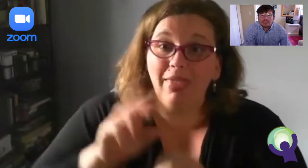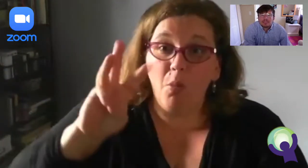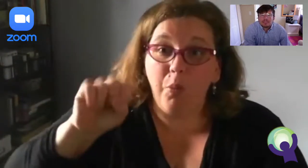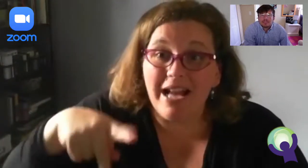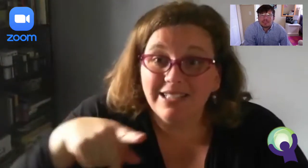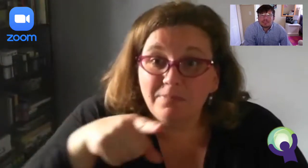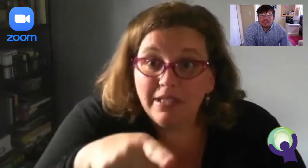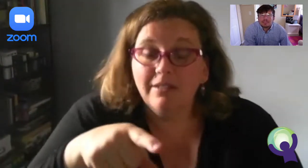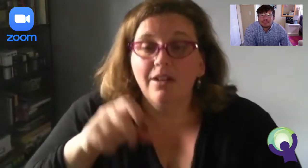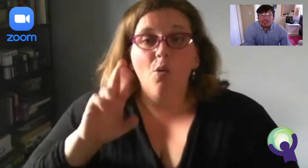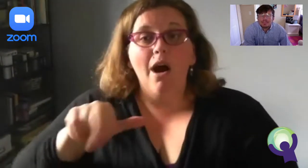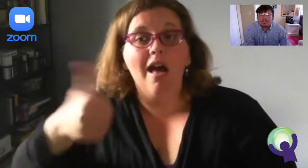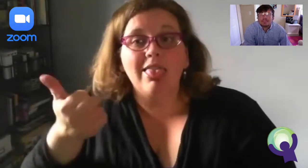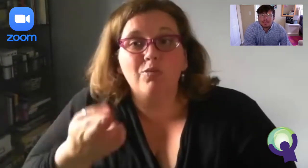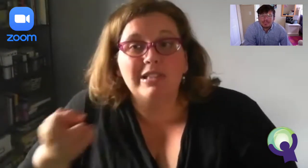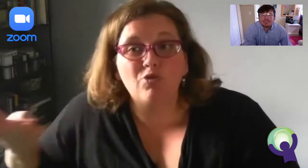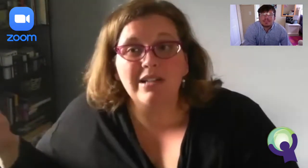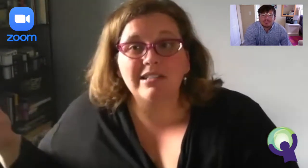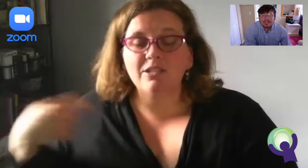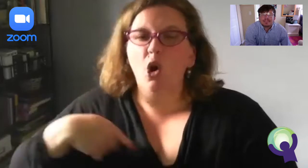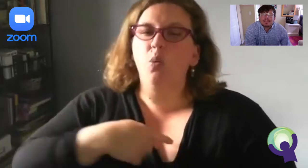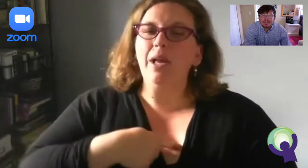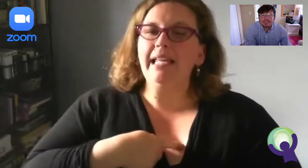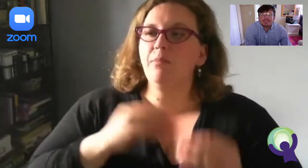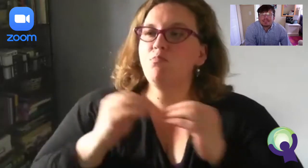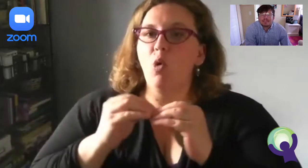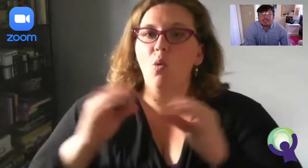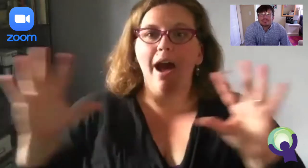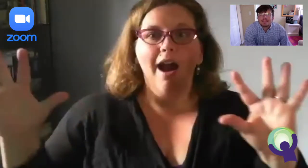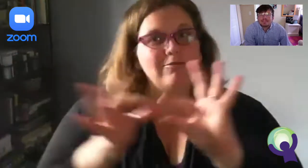do?" We can connect them with you guys at the Outreach department and so we have